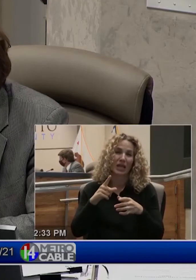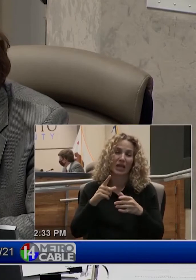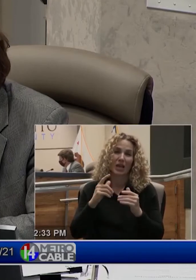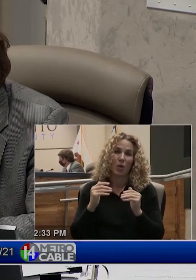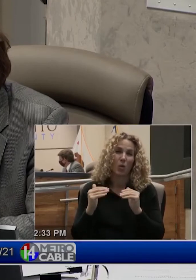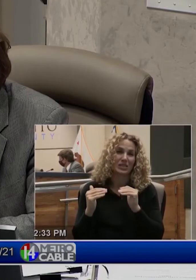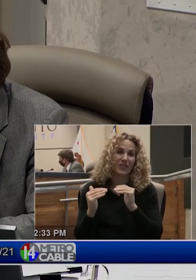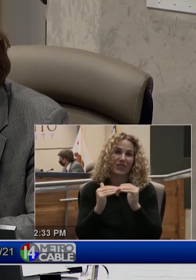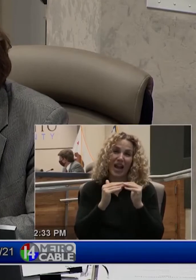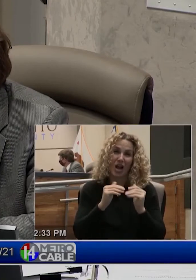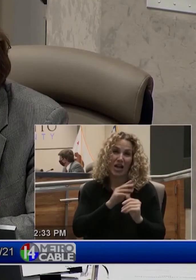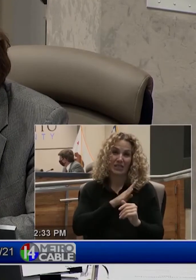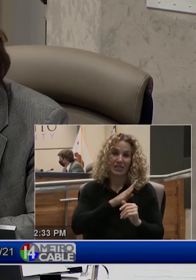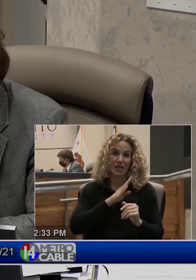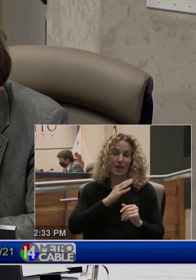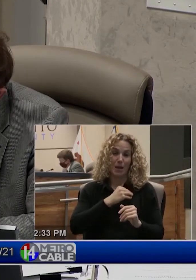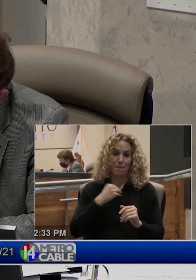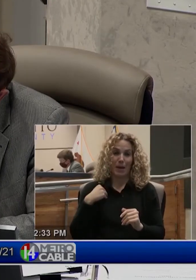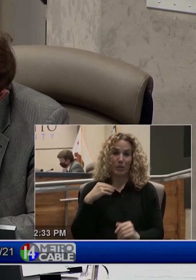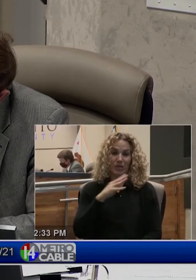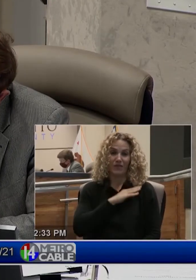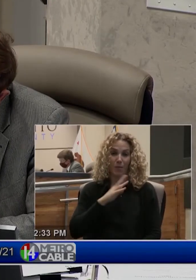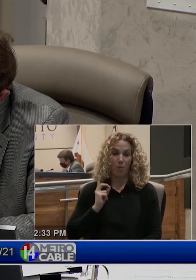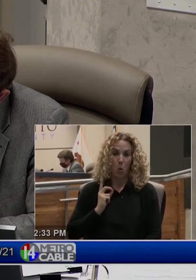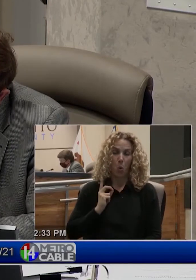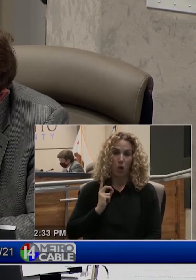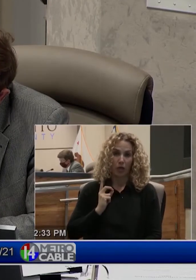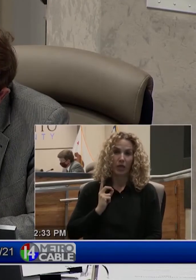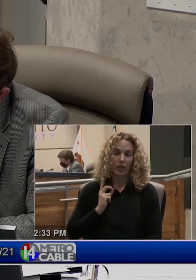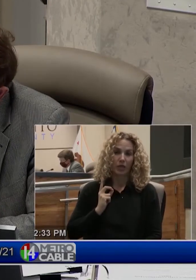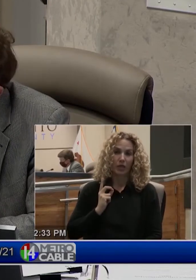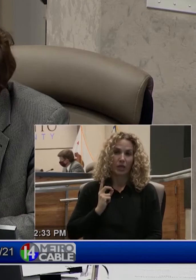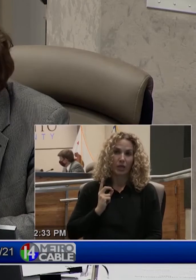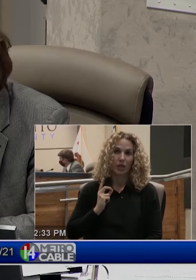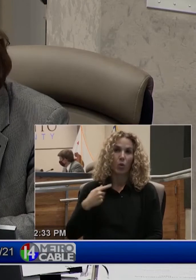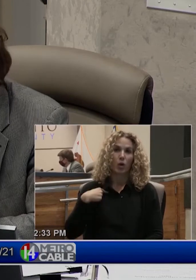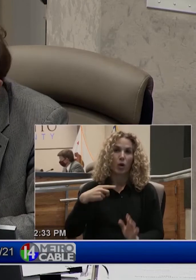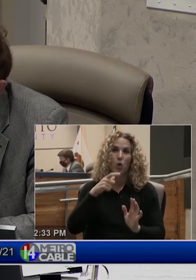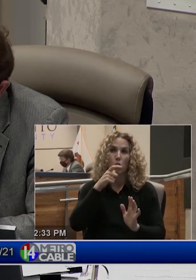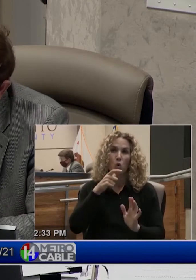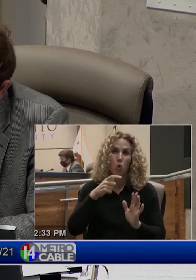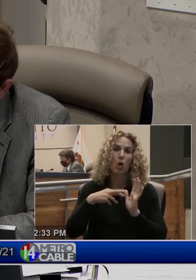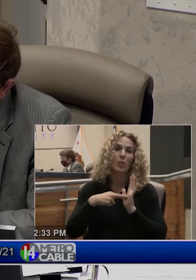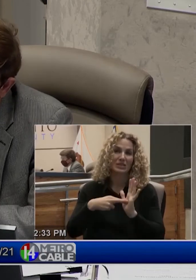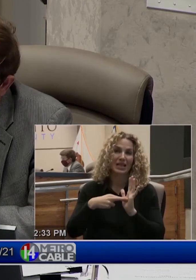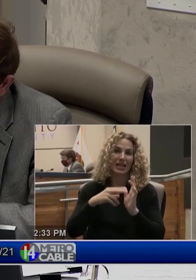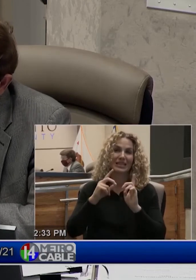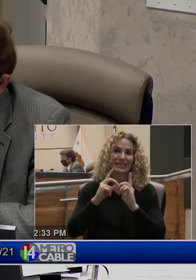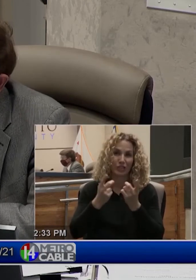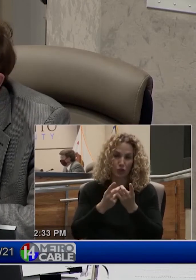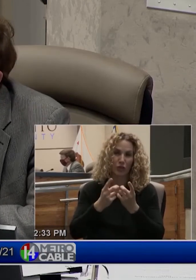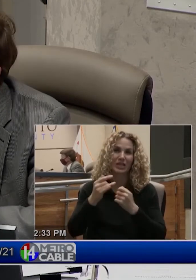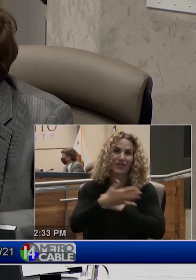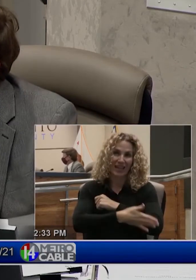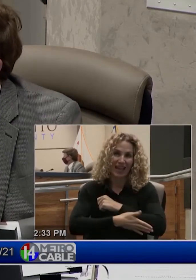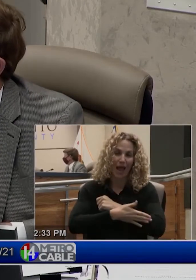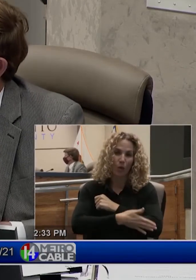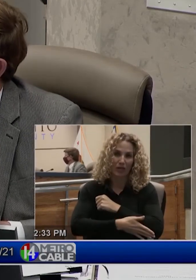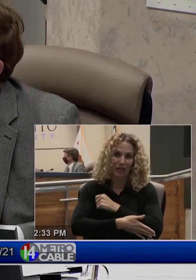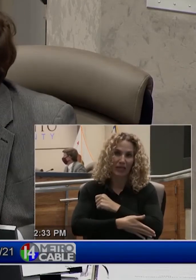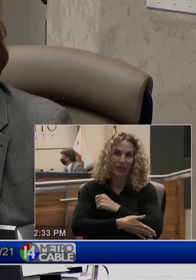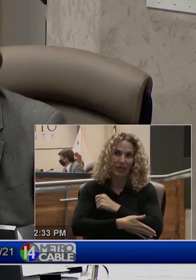THERE ARE STAFF THAT LOOK AT THAT AND THAT WE TRIED TO ALIGN